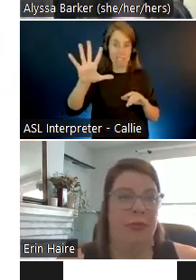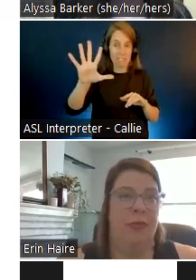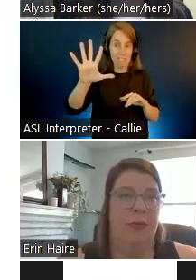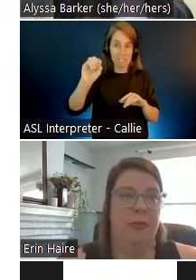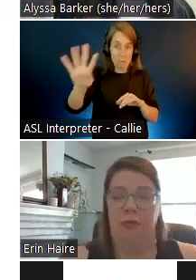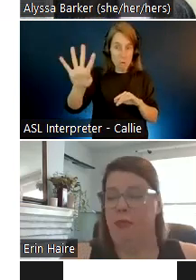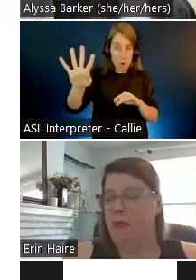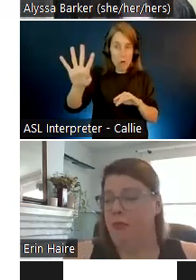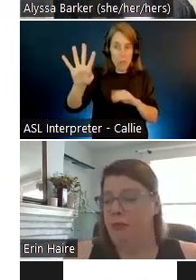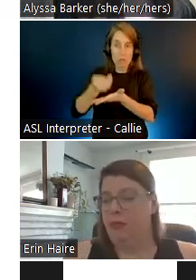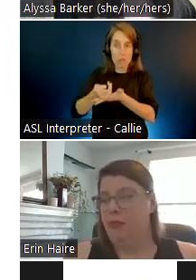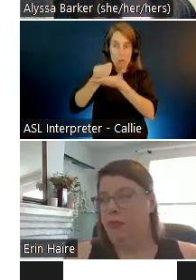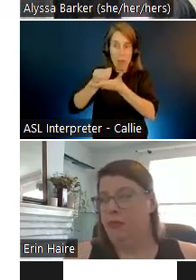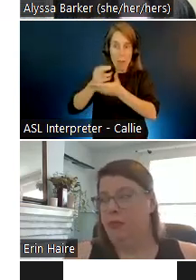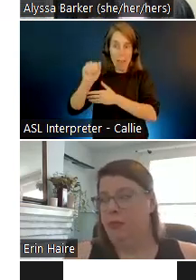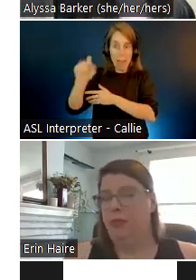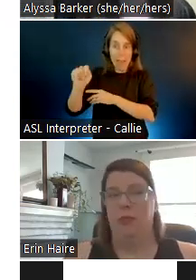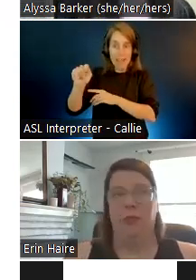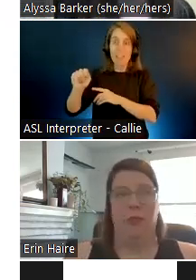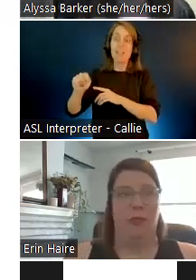tenants with with section 8 vouchers that travel with them